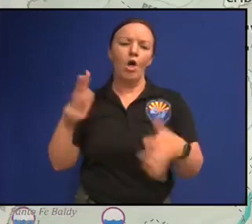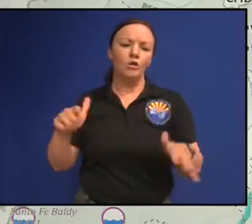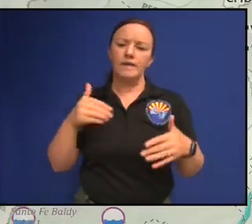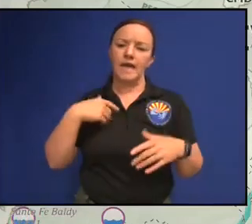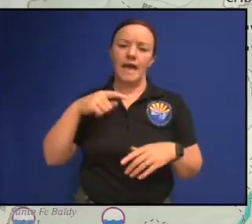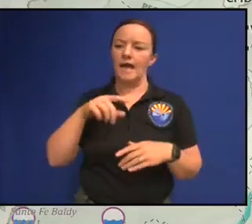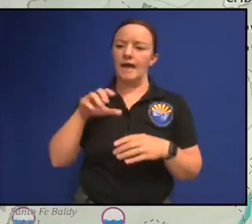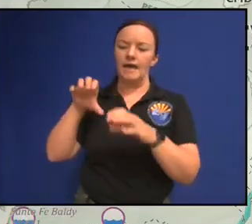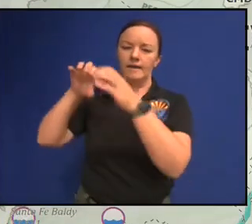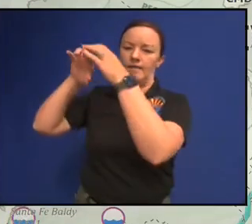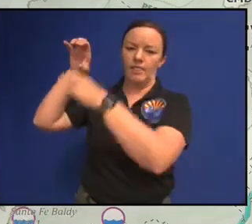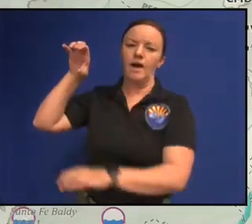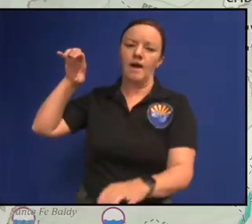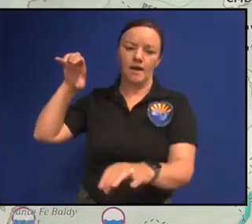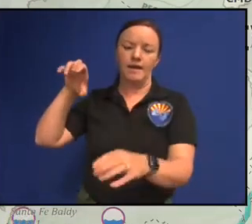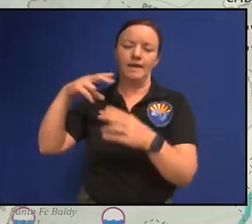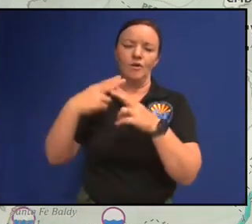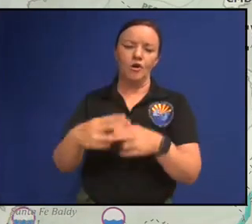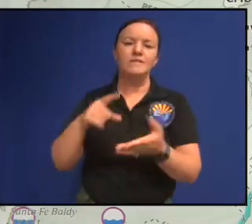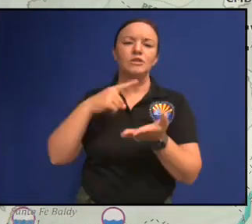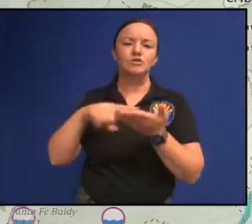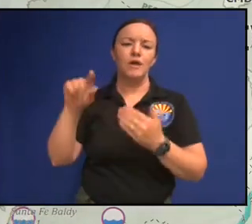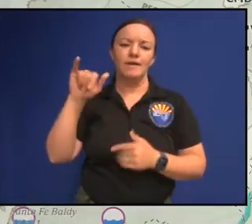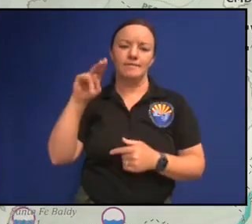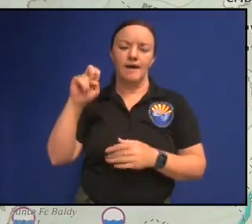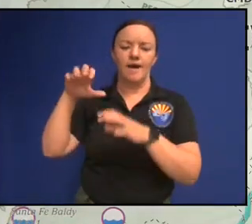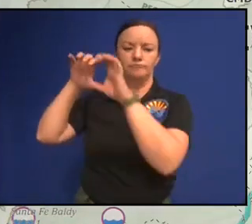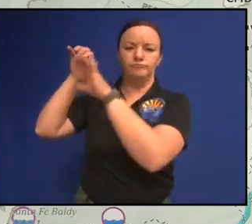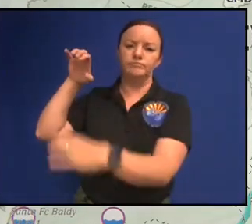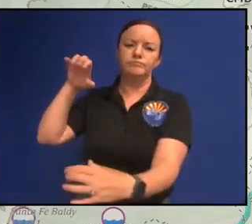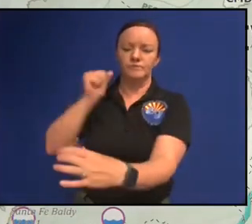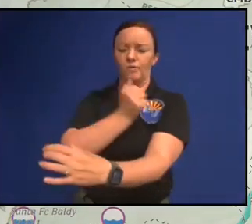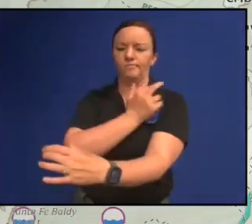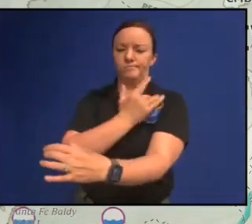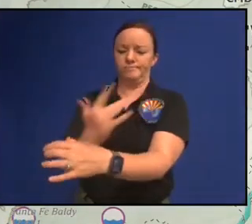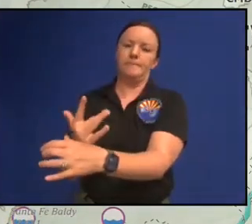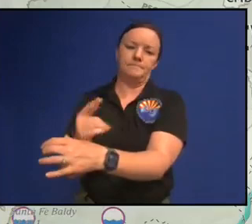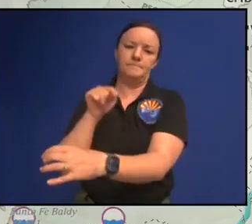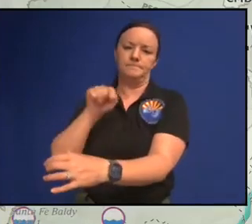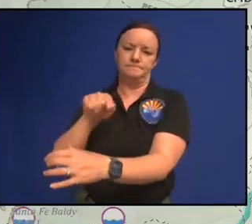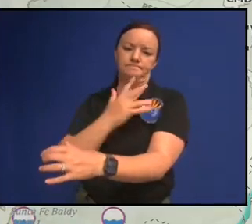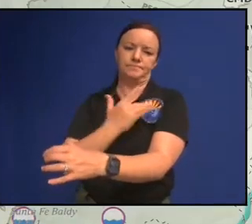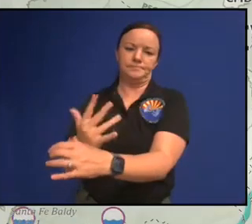THIS FIRE IS -- IT'S REALLY NOT MOVING EITHER TODAY OR TOMORROW.